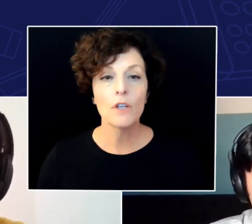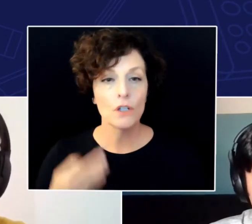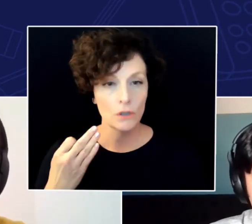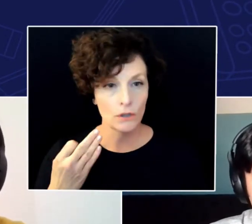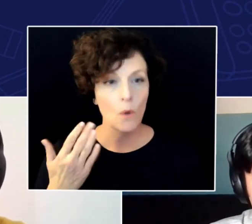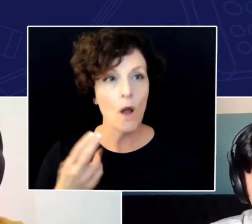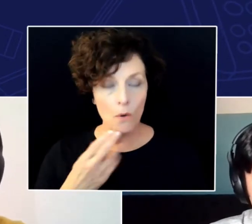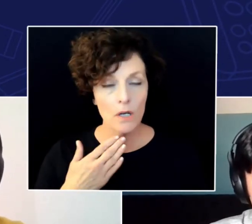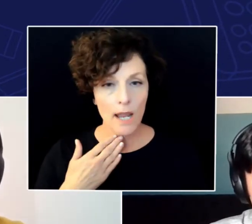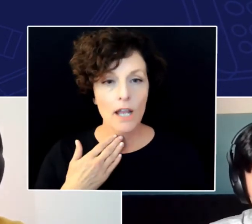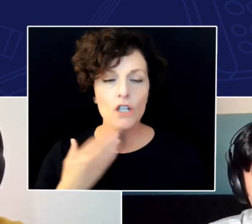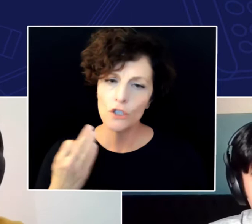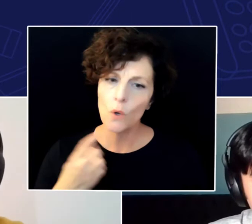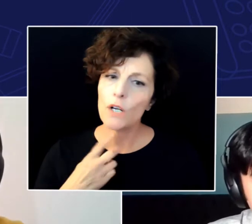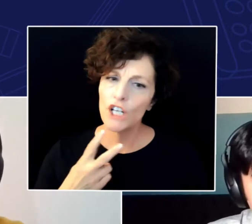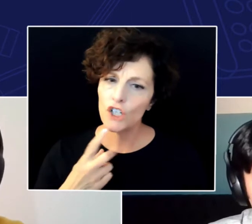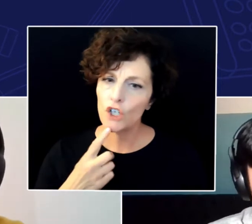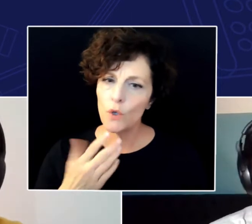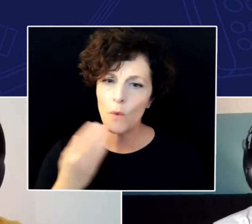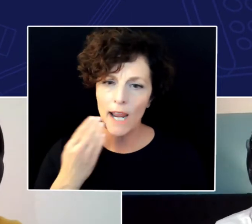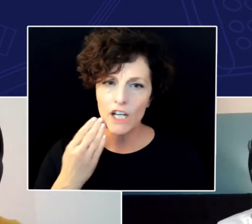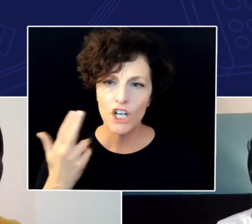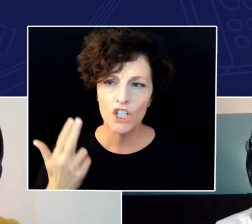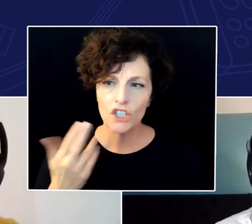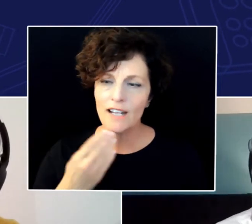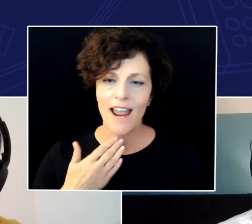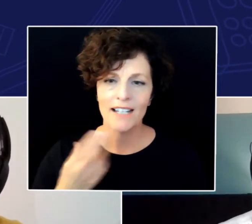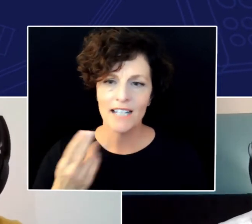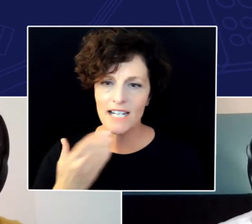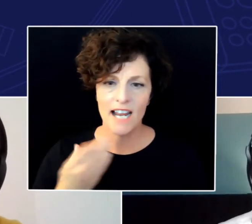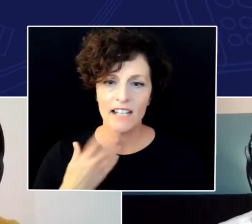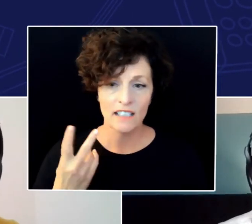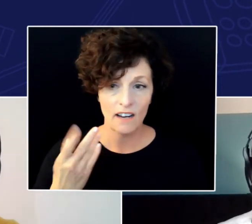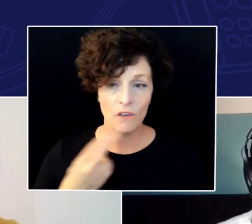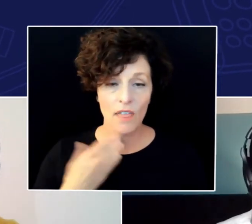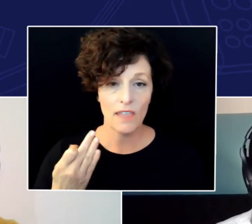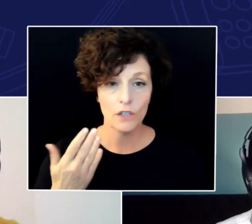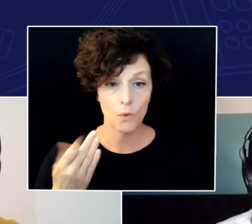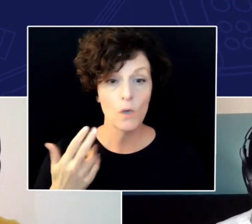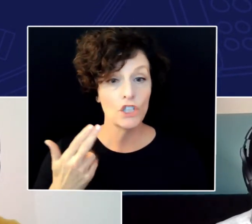[DR. CHIANG:] So -- Okay, so... So did you do any genetic testing for this?